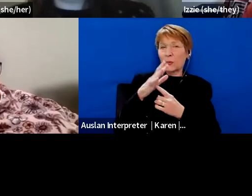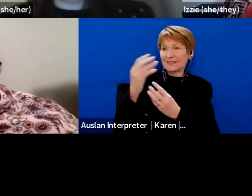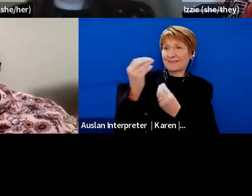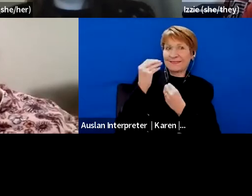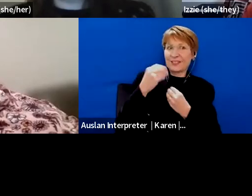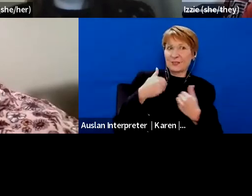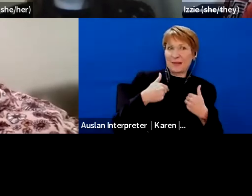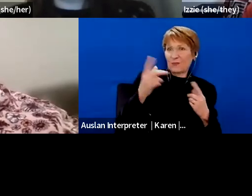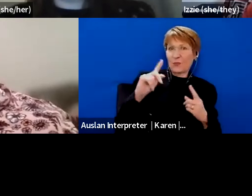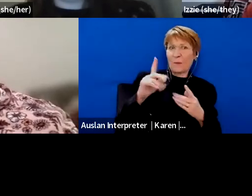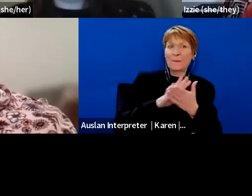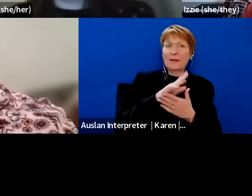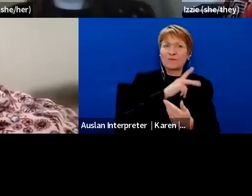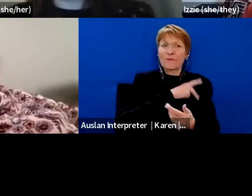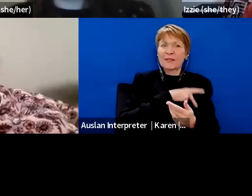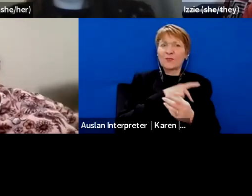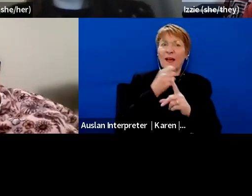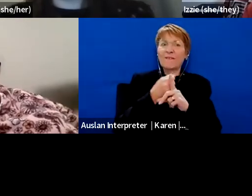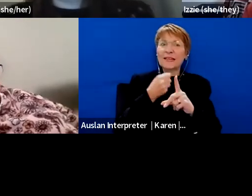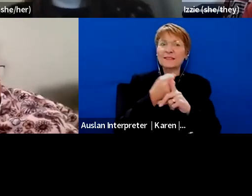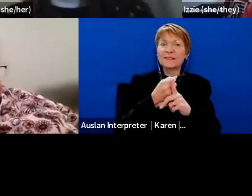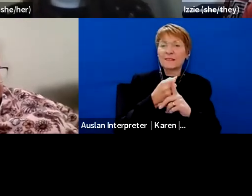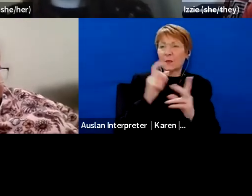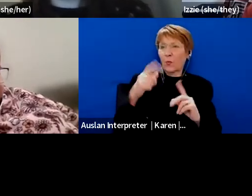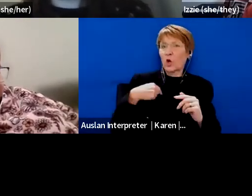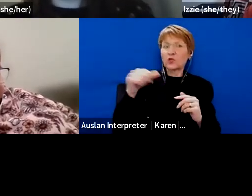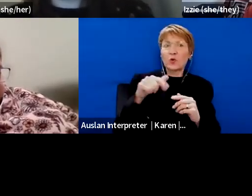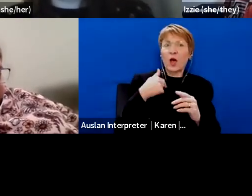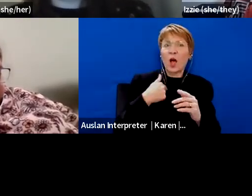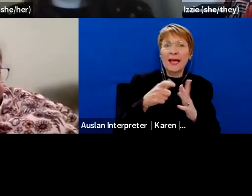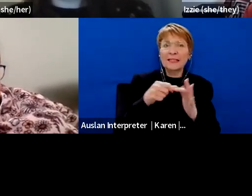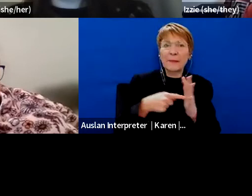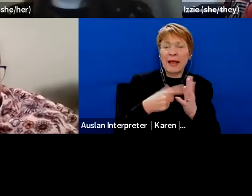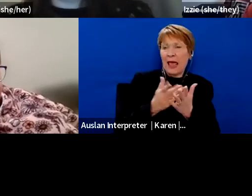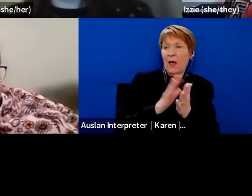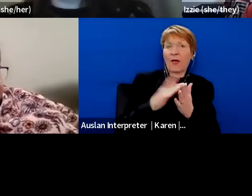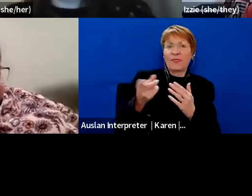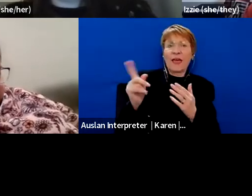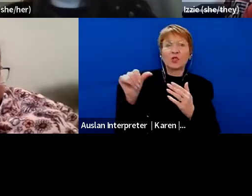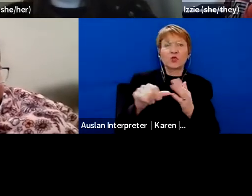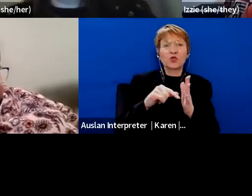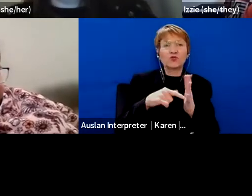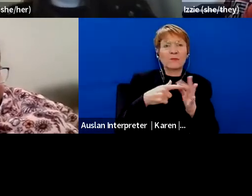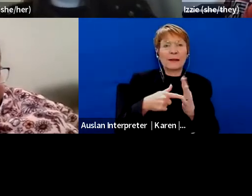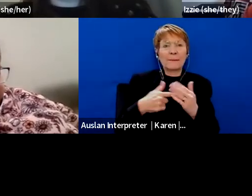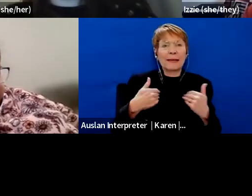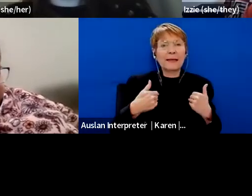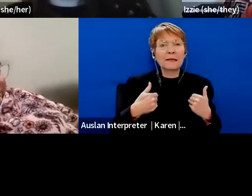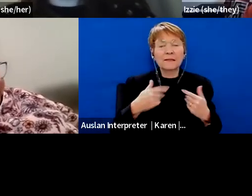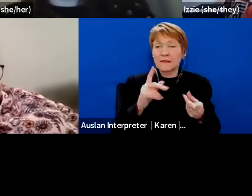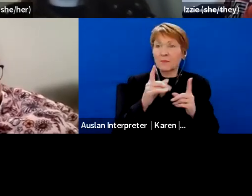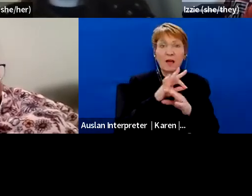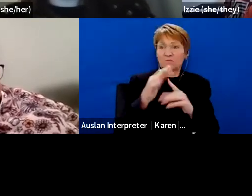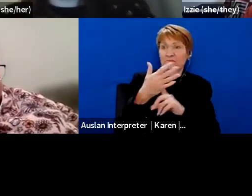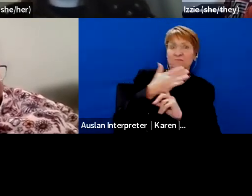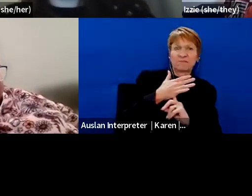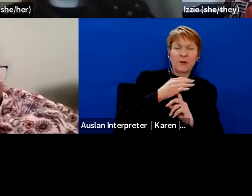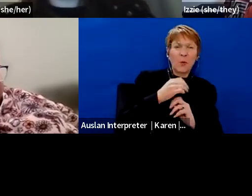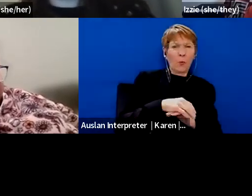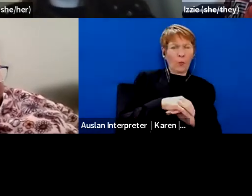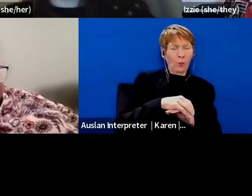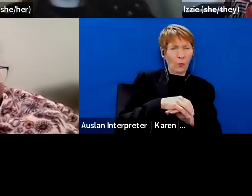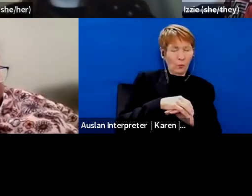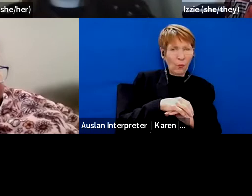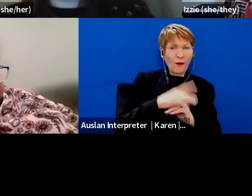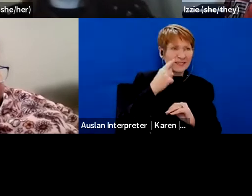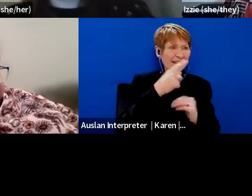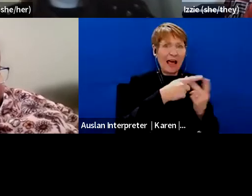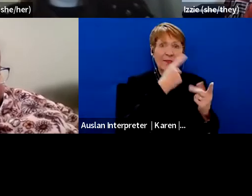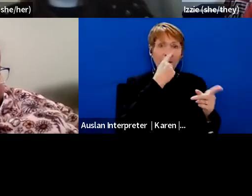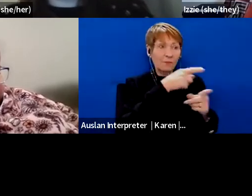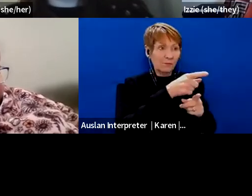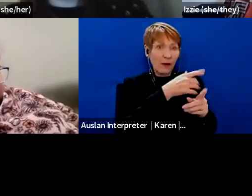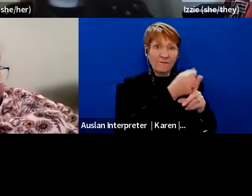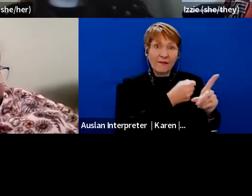what the role of professional advocacy is and what is the expectation and how they're supposed to treat you because sometimes I don't treat you with respect I've known people who had advocates that weren't that great.